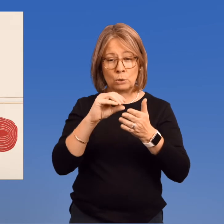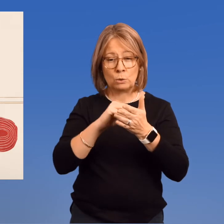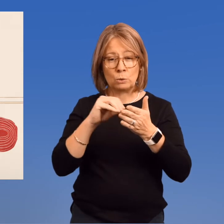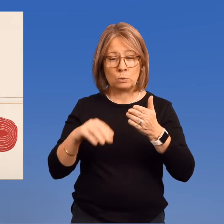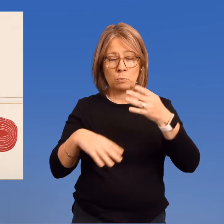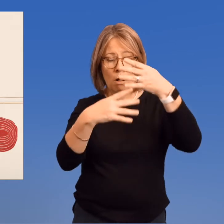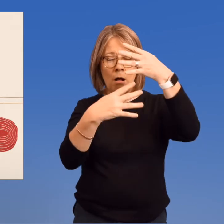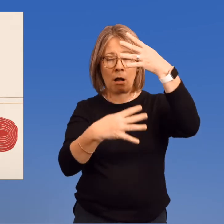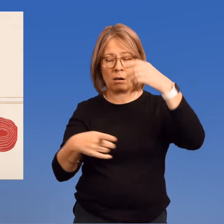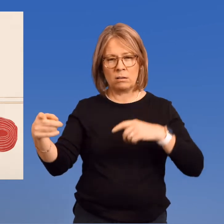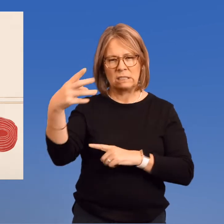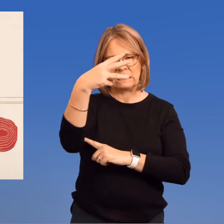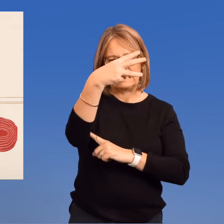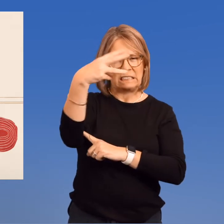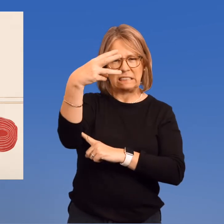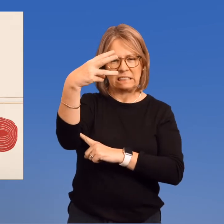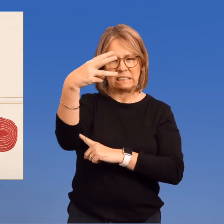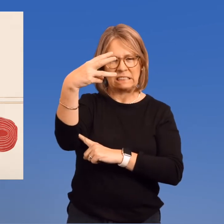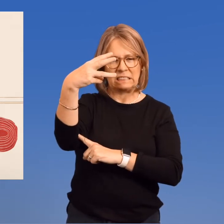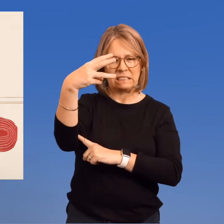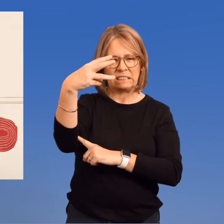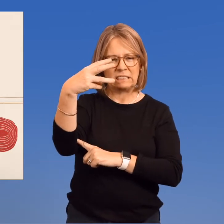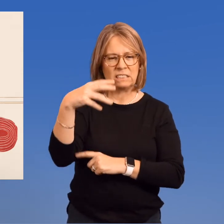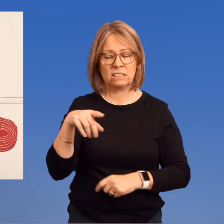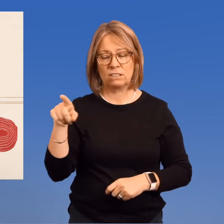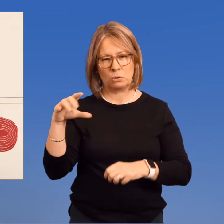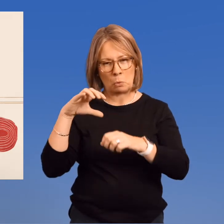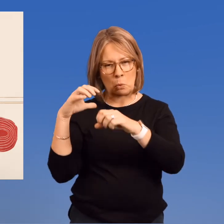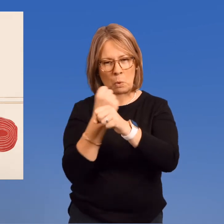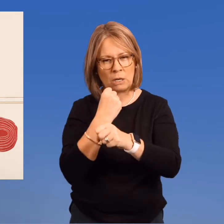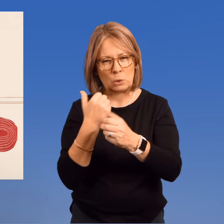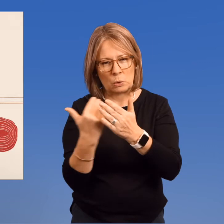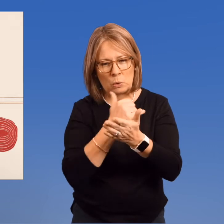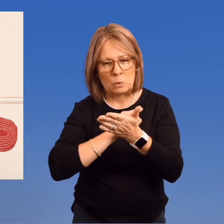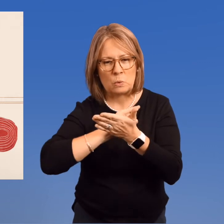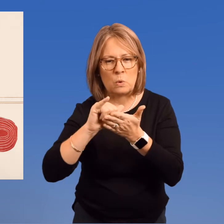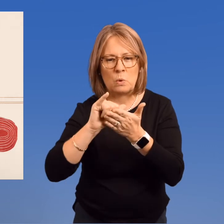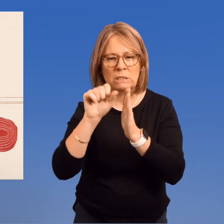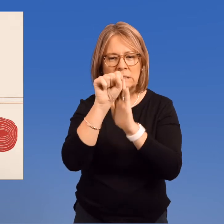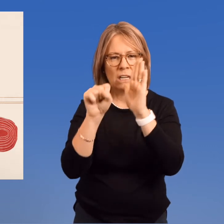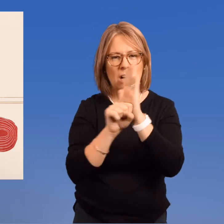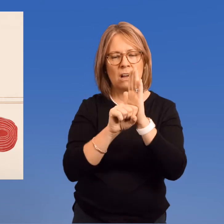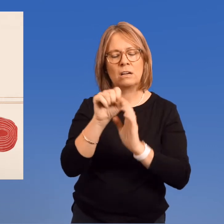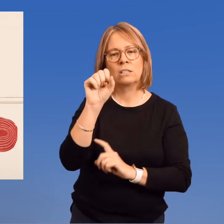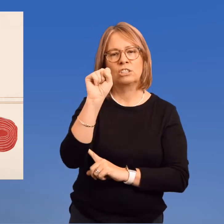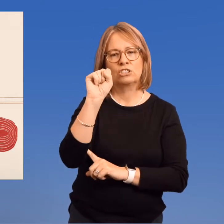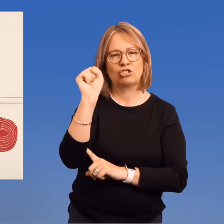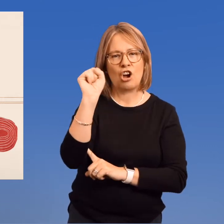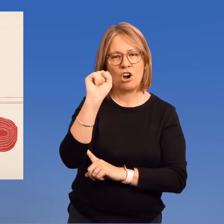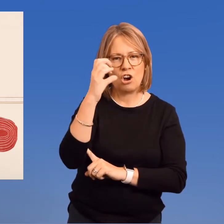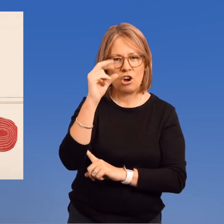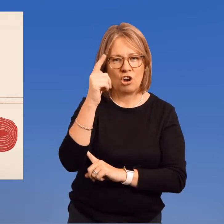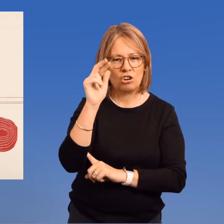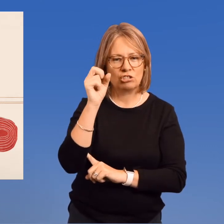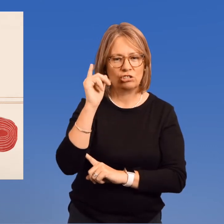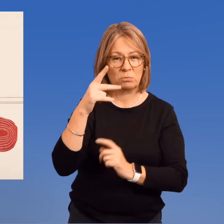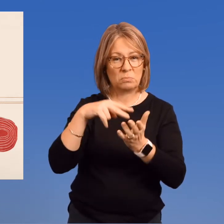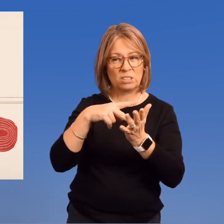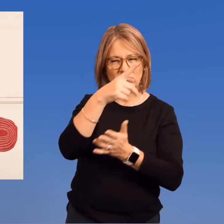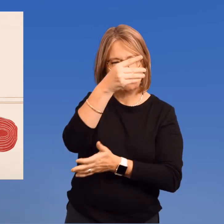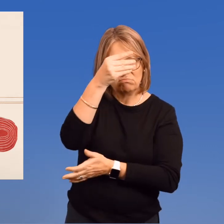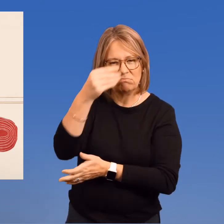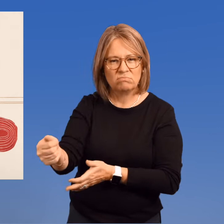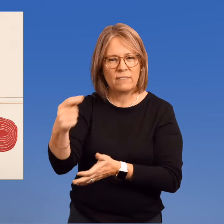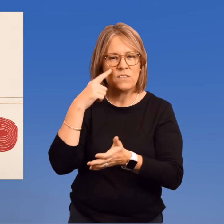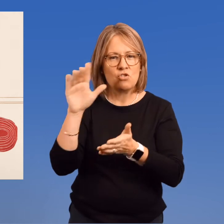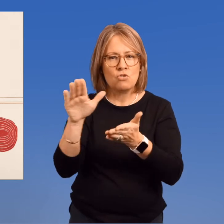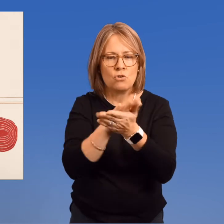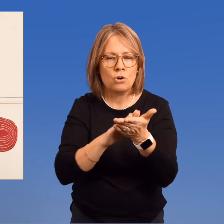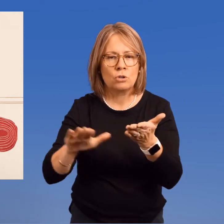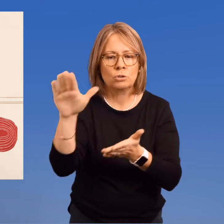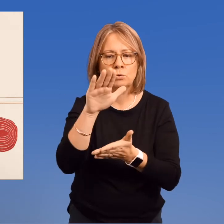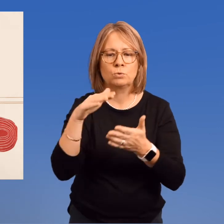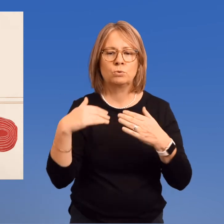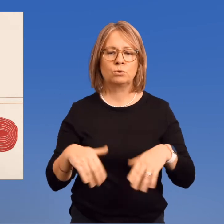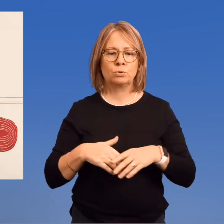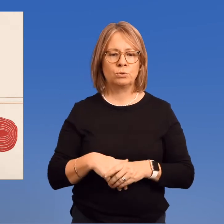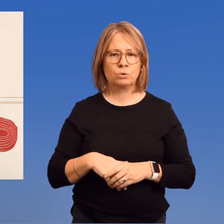She ranked six out of a class of 700 and she had won a New York State scholarship for college,